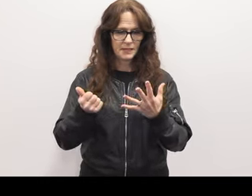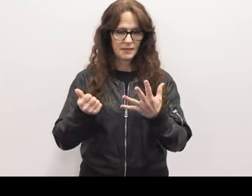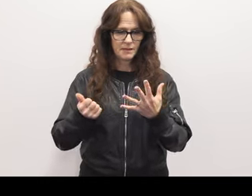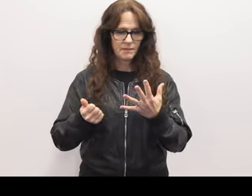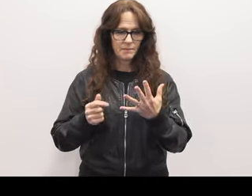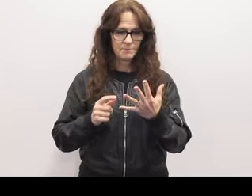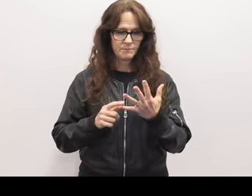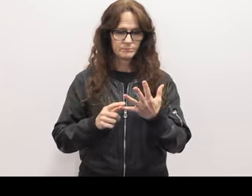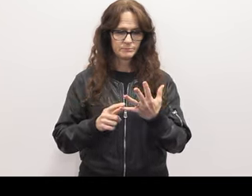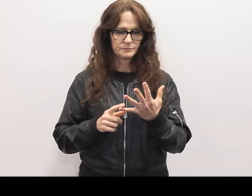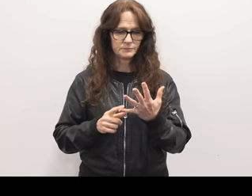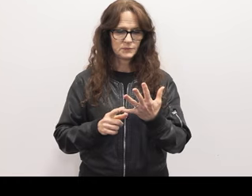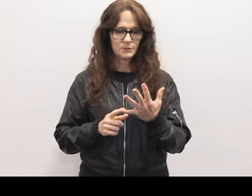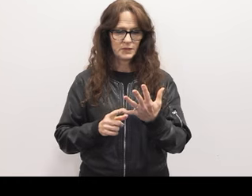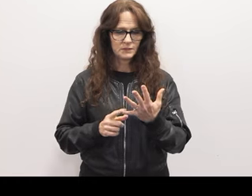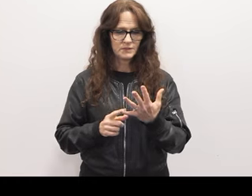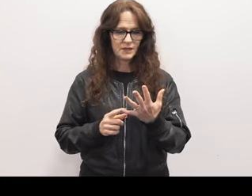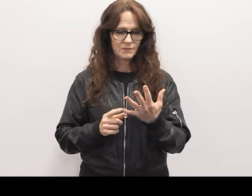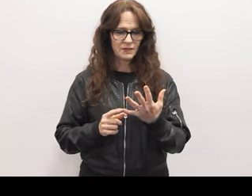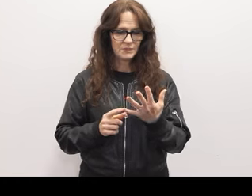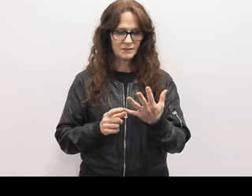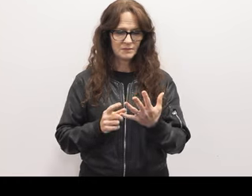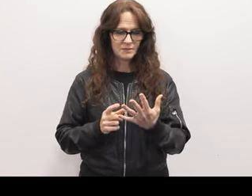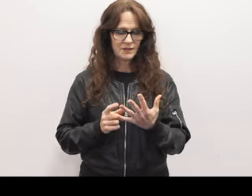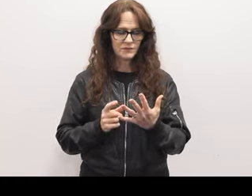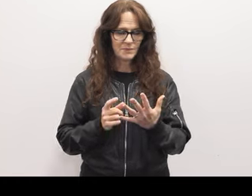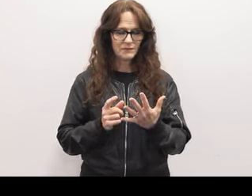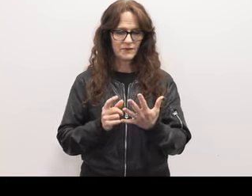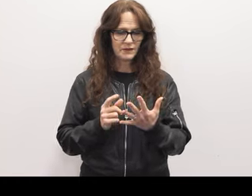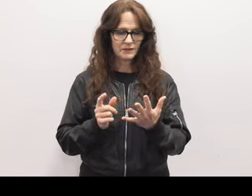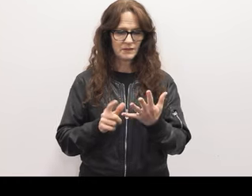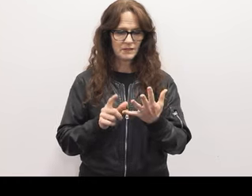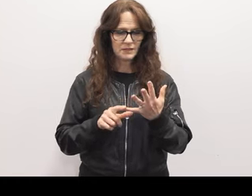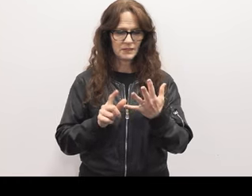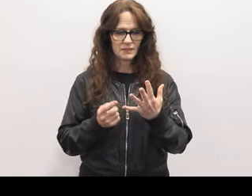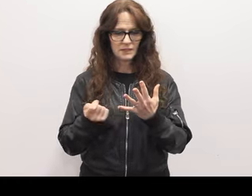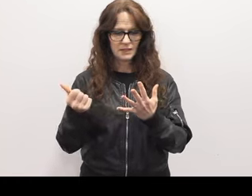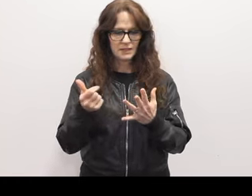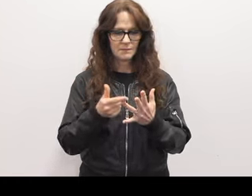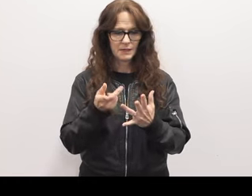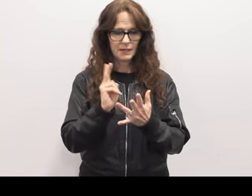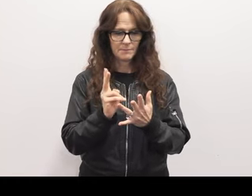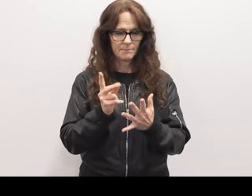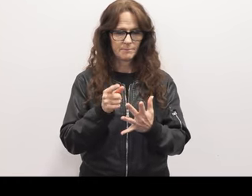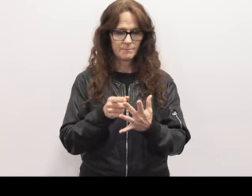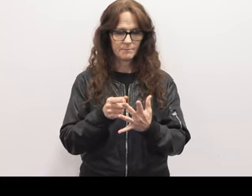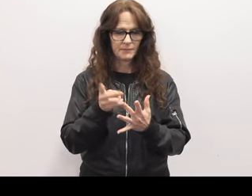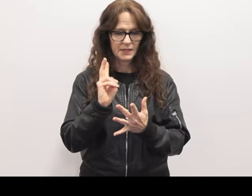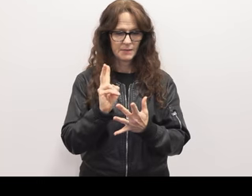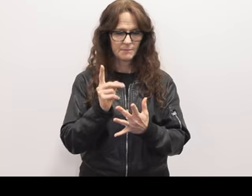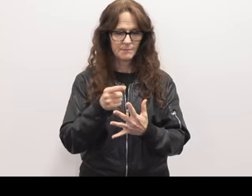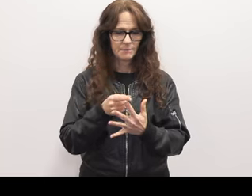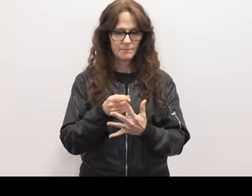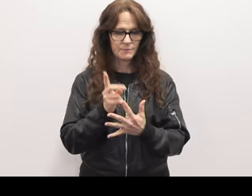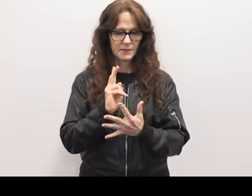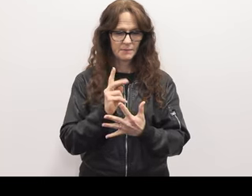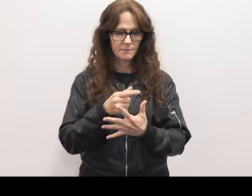[AJ Crabill] Number six. [Maria Lopez] Delete. [Doug Otto] Keep. [Diana Craighead] Keep. [Juan Benitez] Keep.